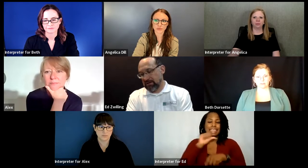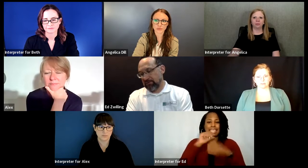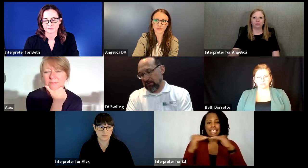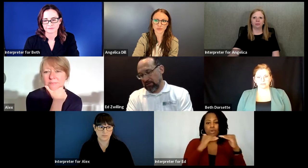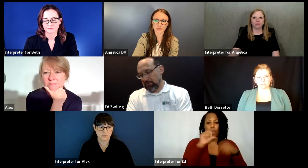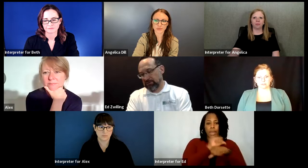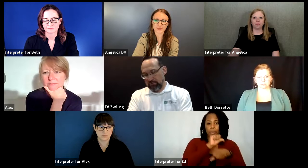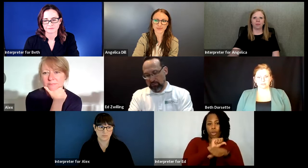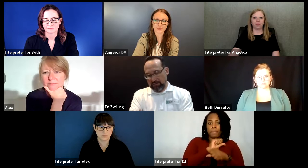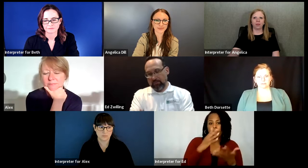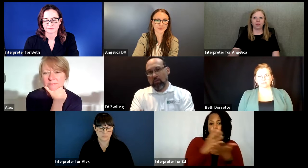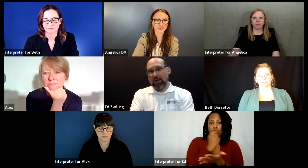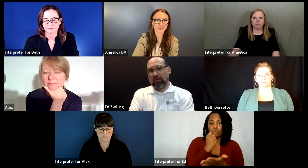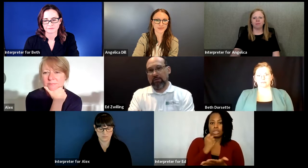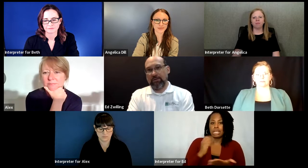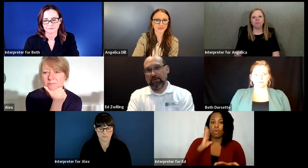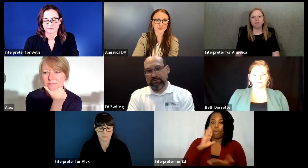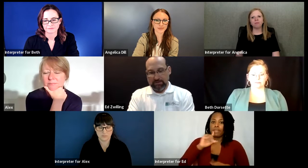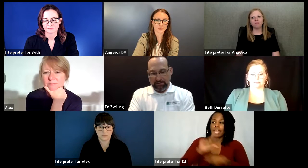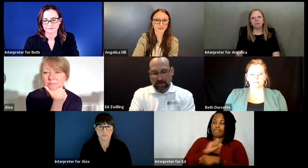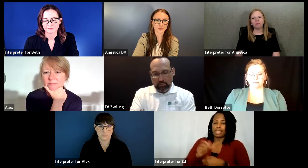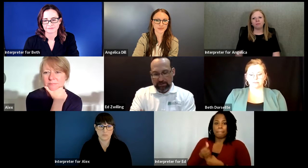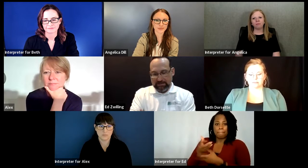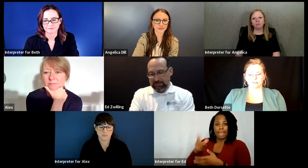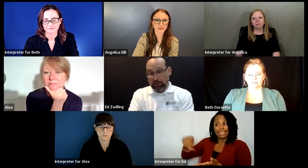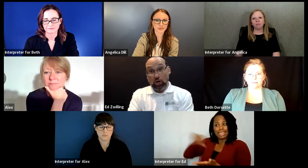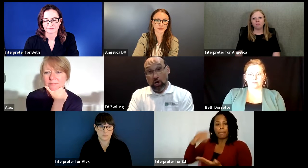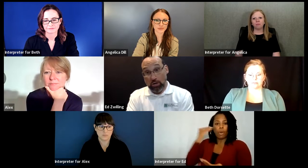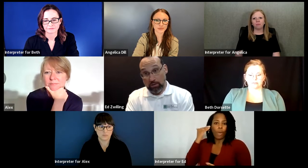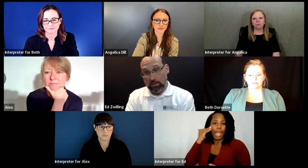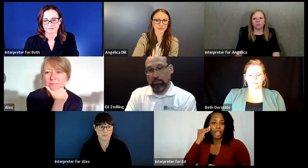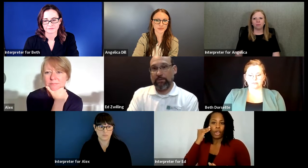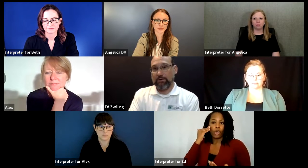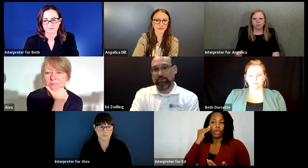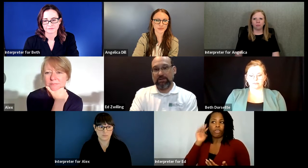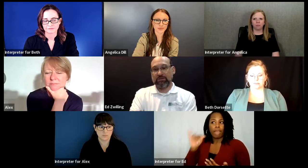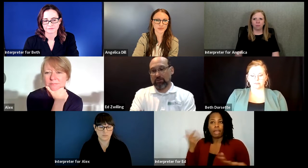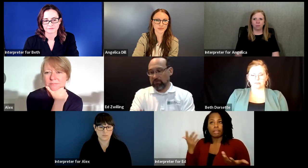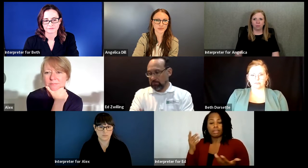are definitely going to make them aware that not only is it the law but there's potential